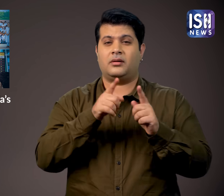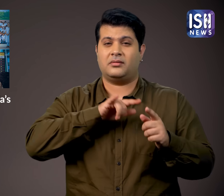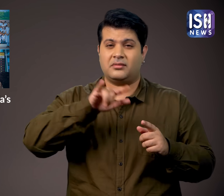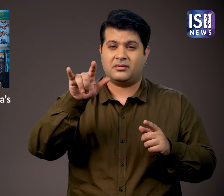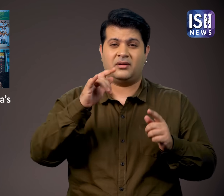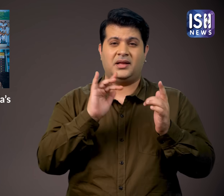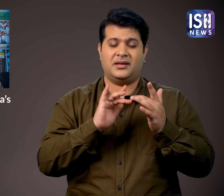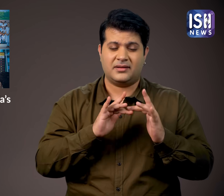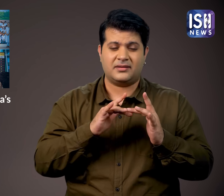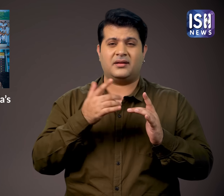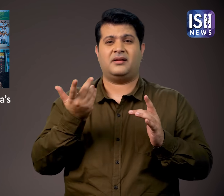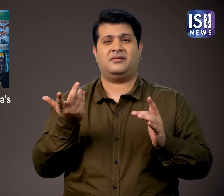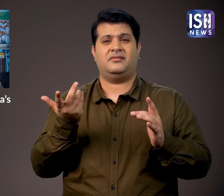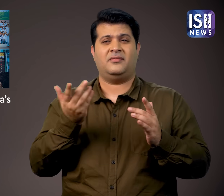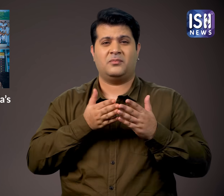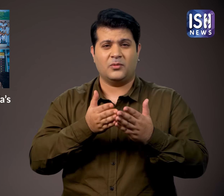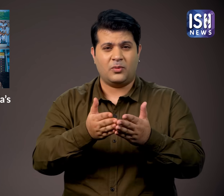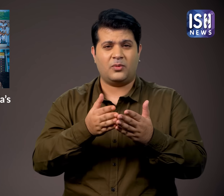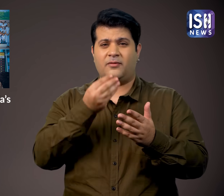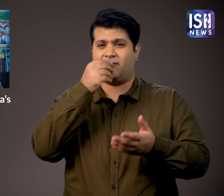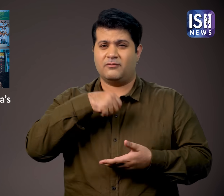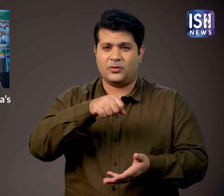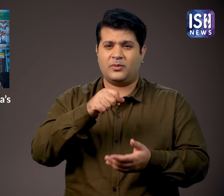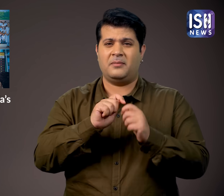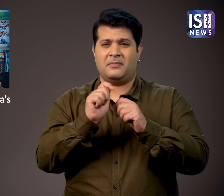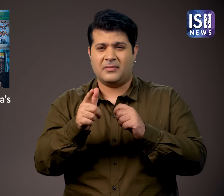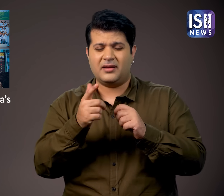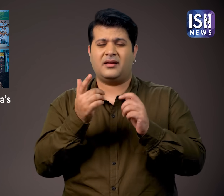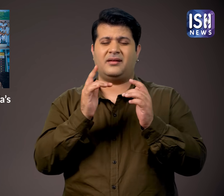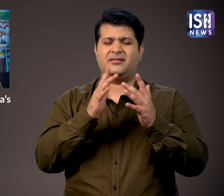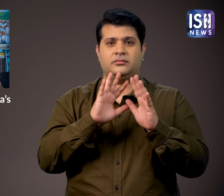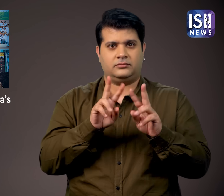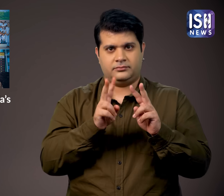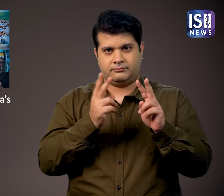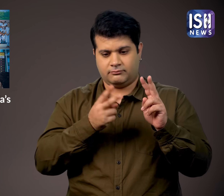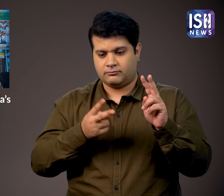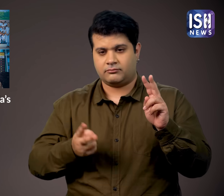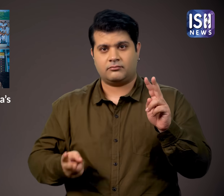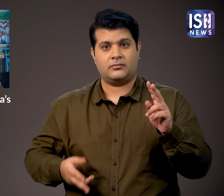In airlines, telecom, ports, food delivery, payments, and other industries,